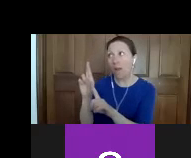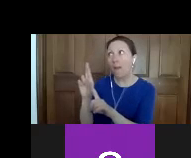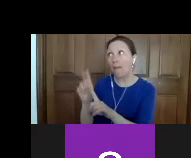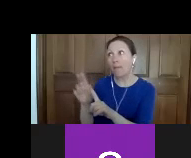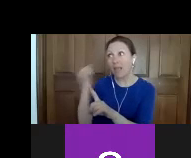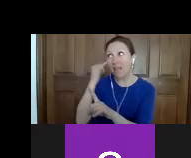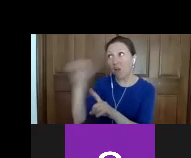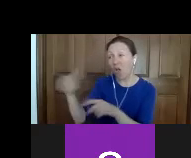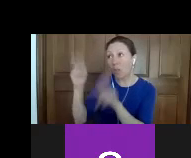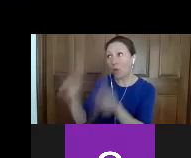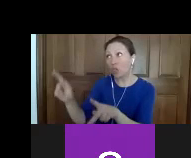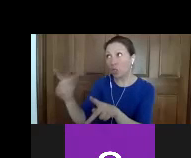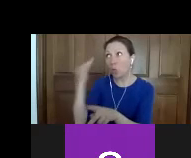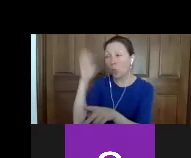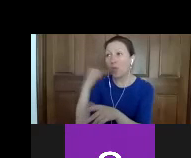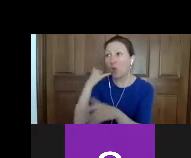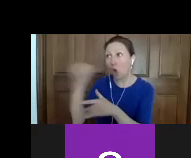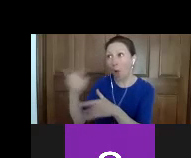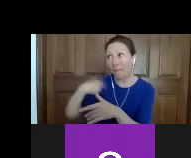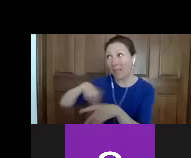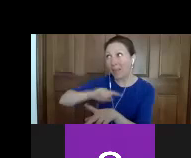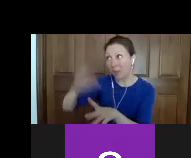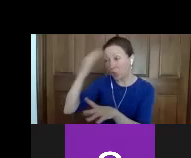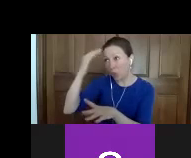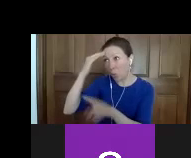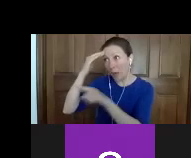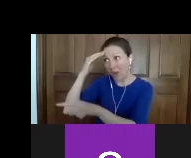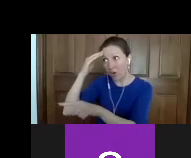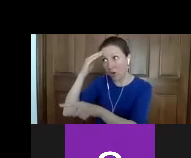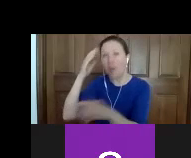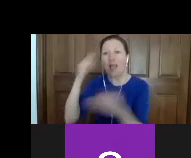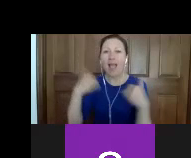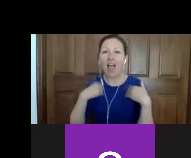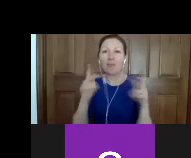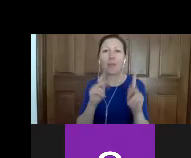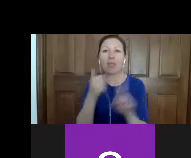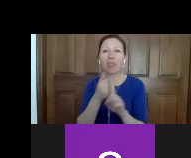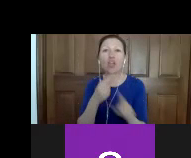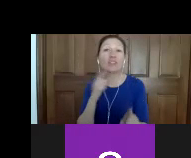had people who are deaf or use video relays get hung up on. So that might be something